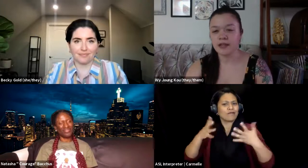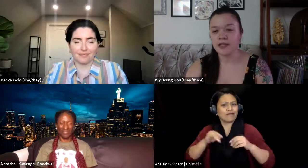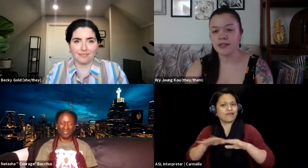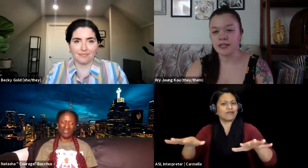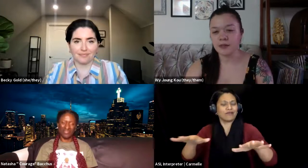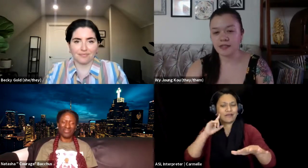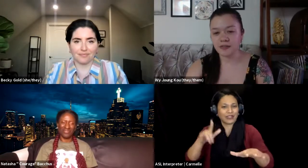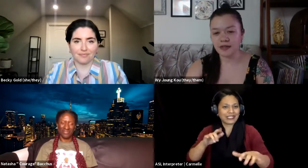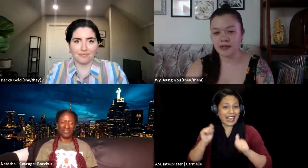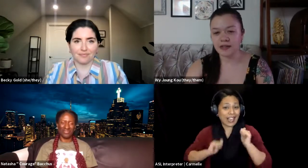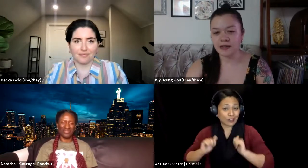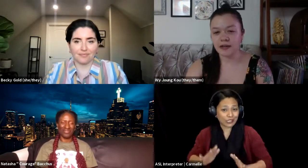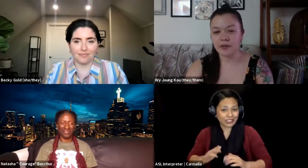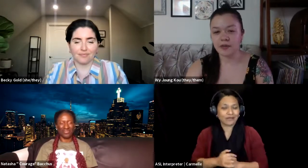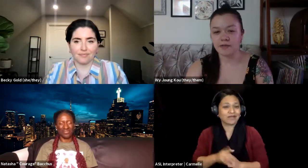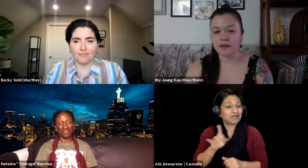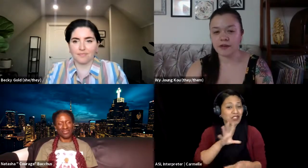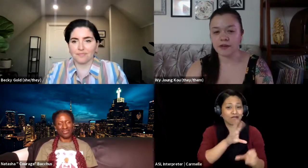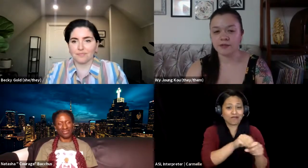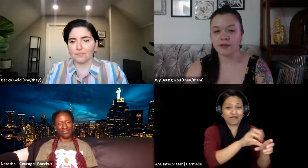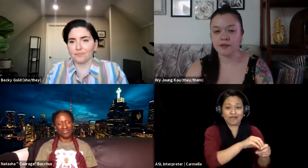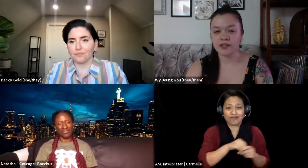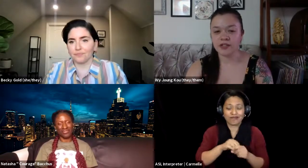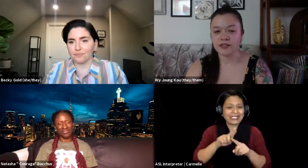she has participated in a number of theater and film productions